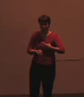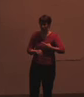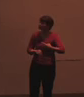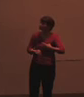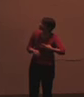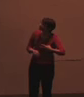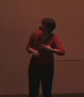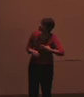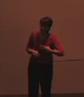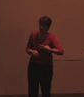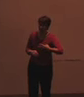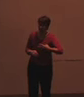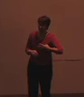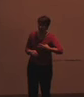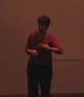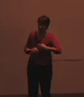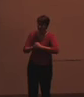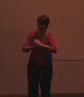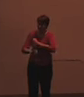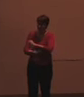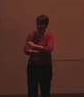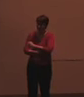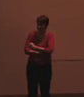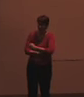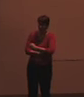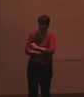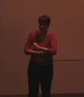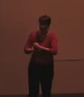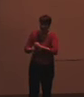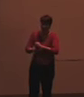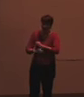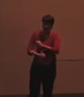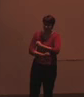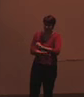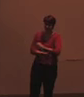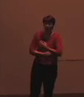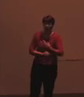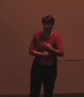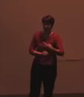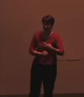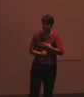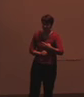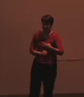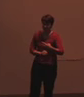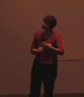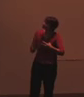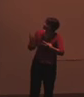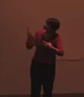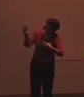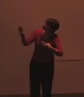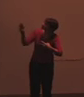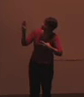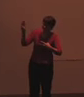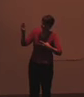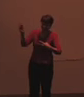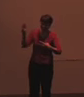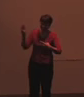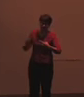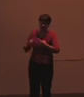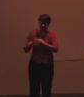One is searchability, to find the books easily. And another one is strollability.